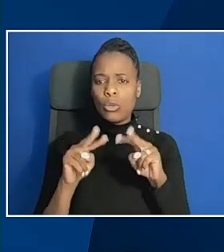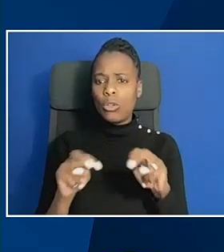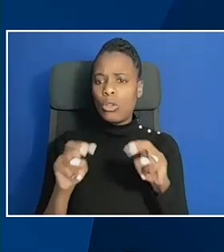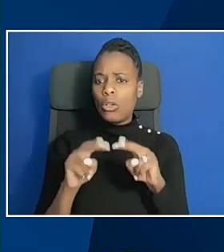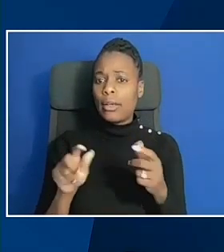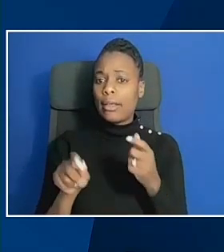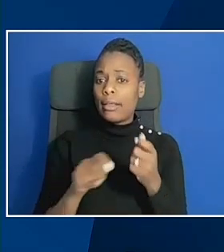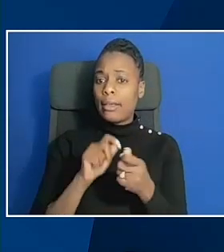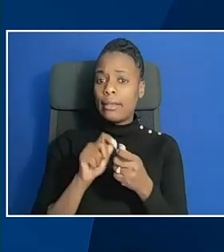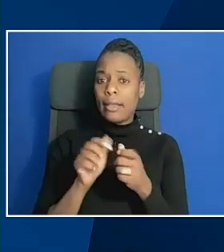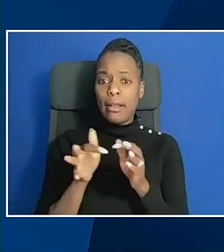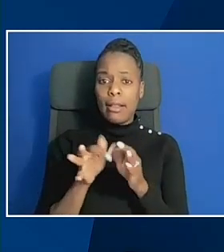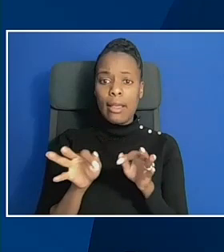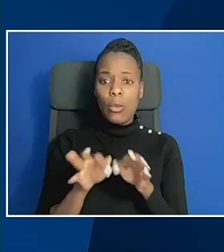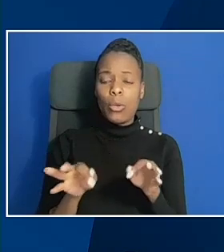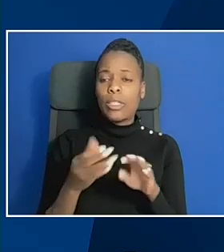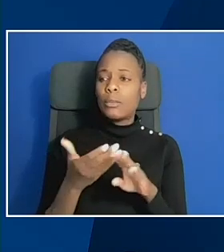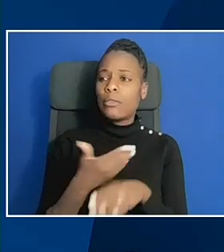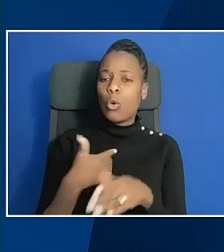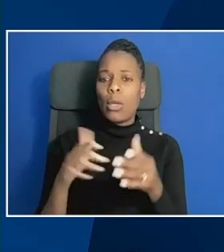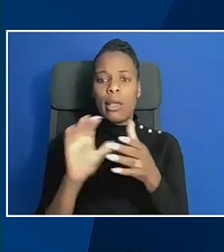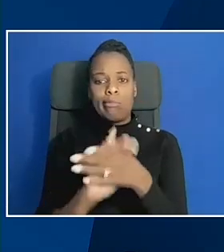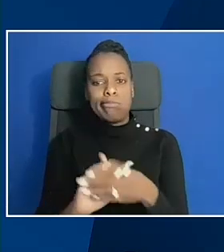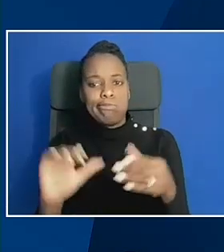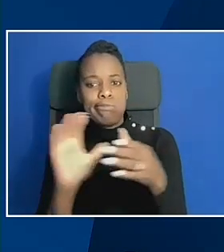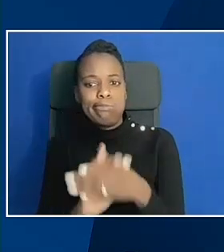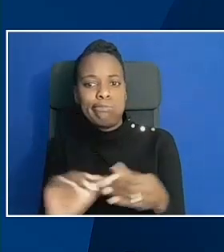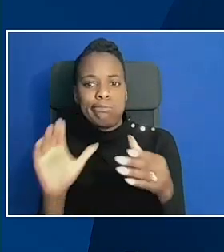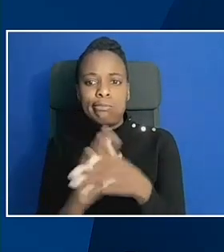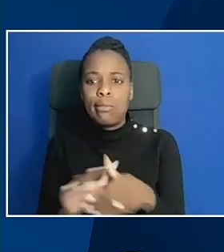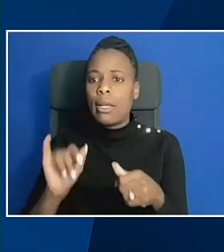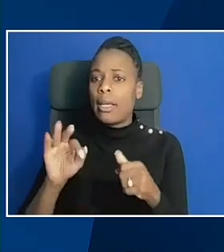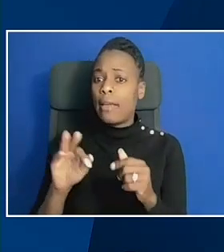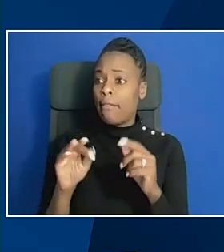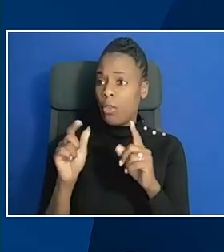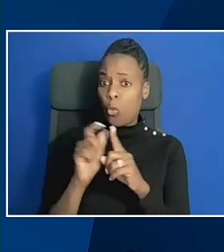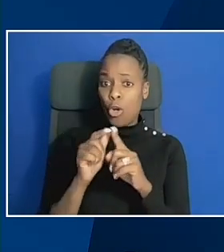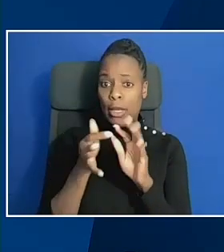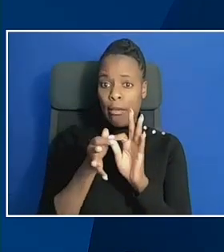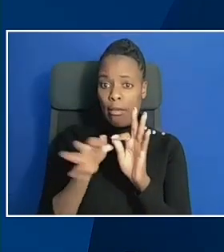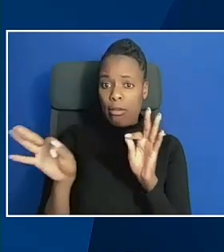before we opine on whether the wording as it's currently stated in the proposed